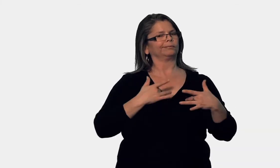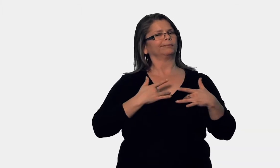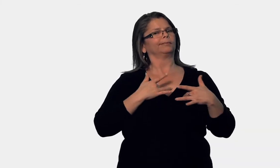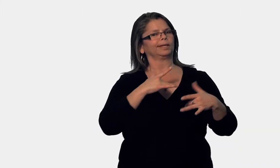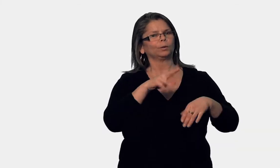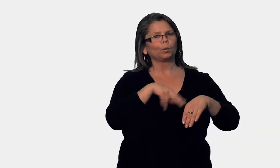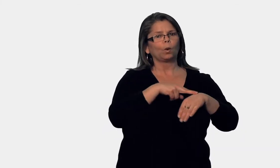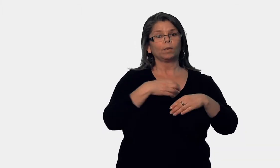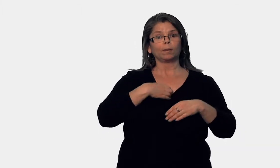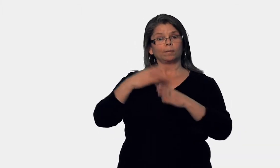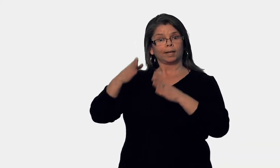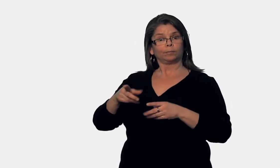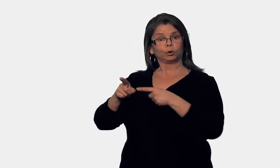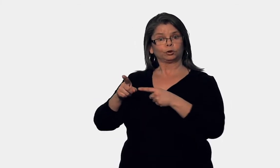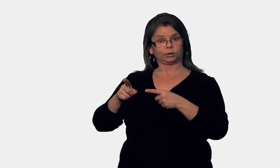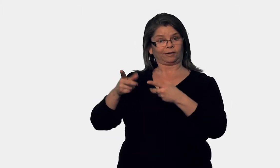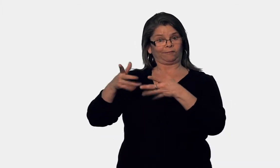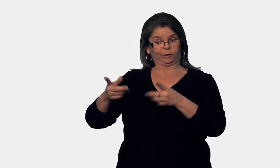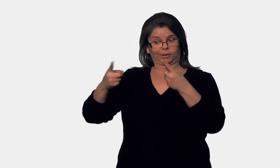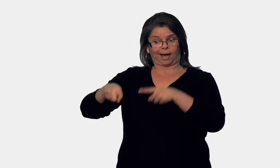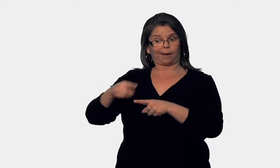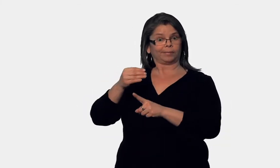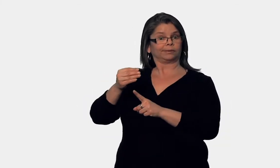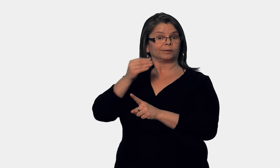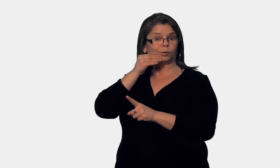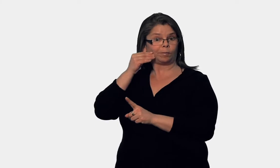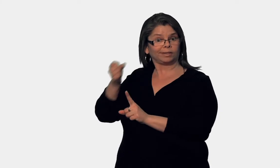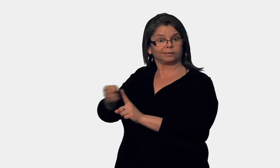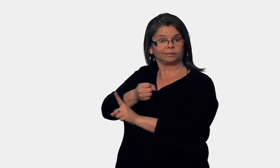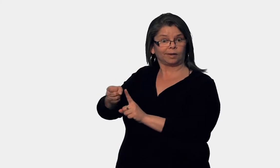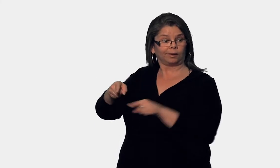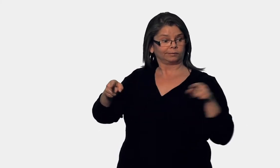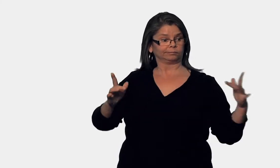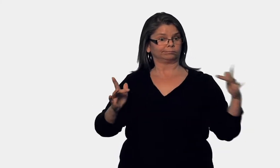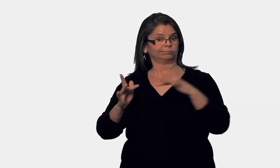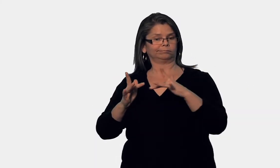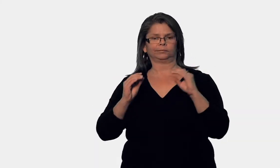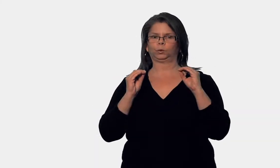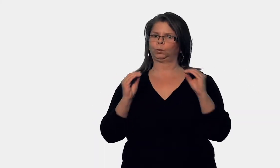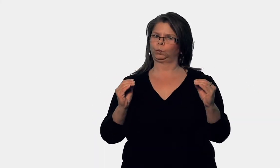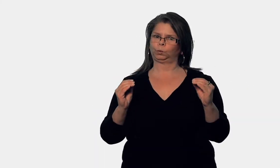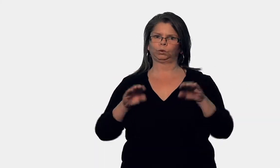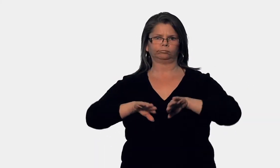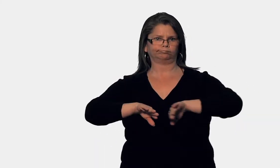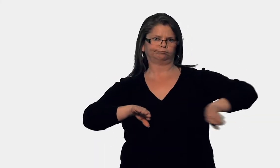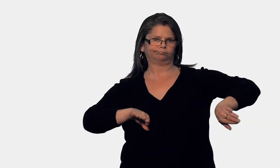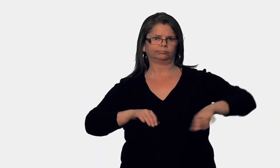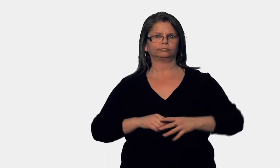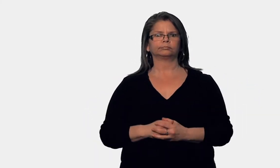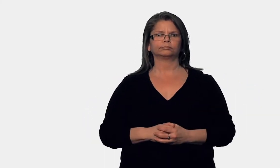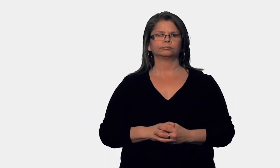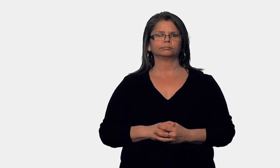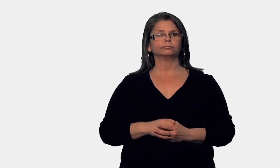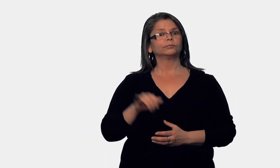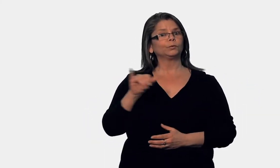and usually require a person to have no contact with the complainant in a domestic assault,